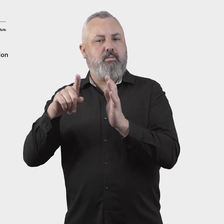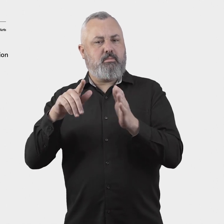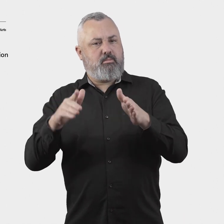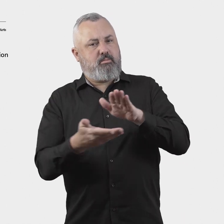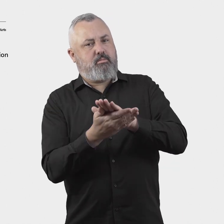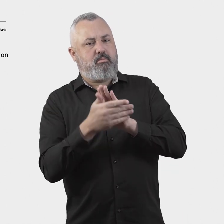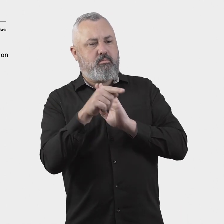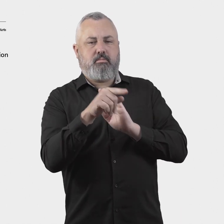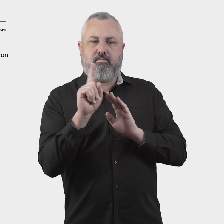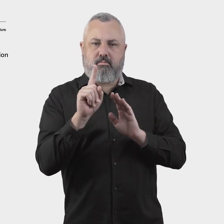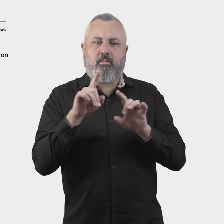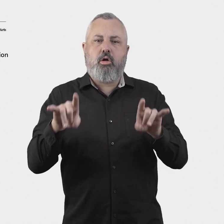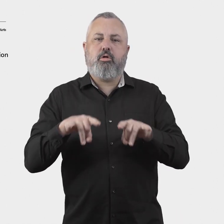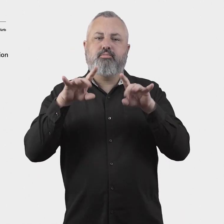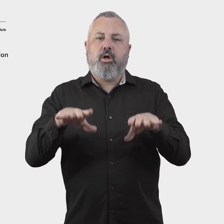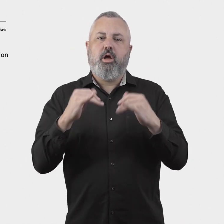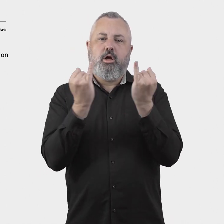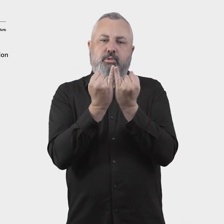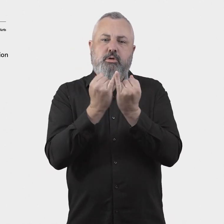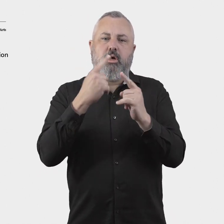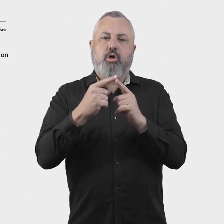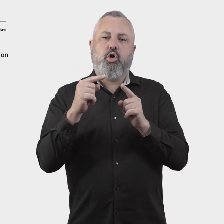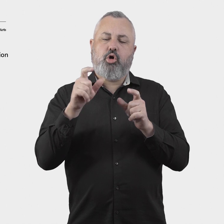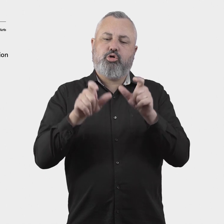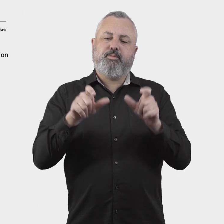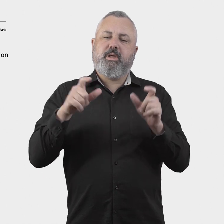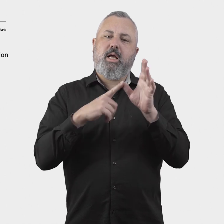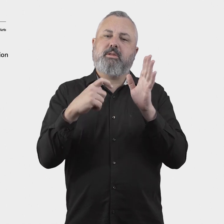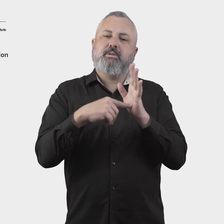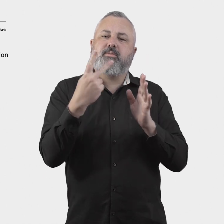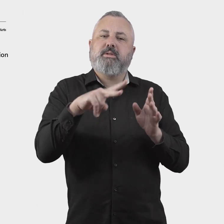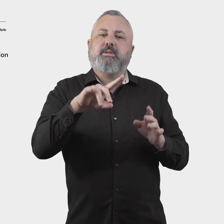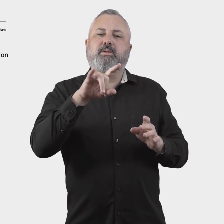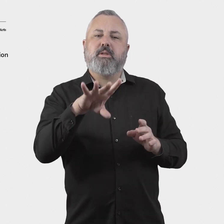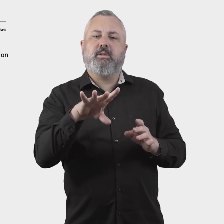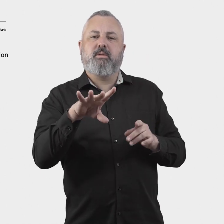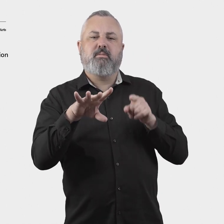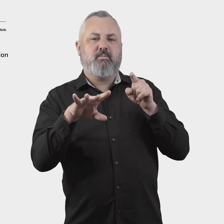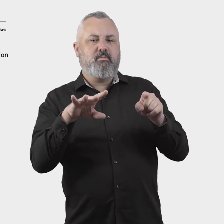enacted through the Competition and Consumer Act 2010 (Cth).